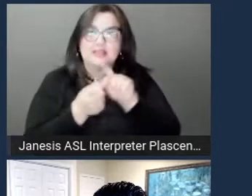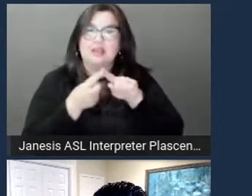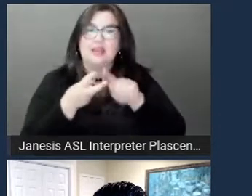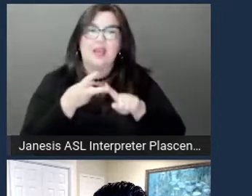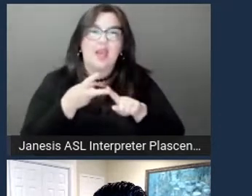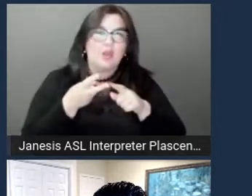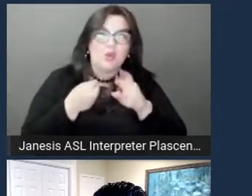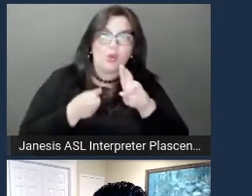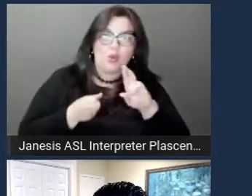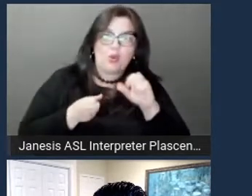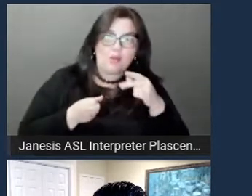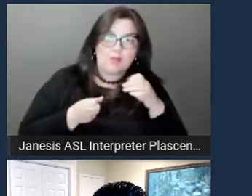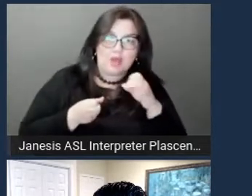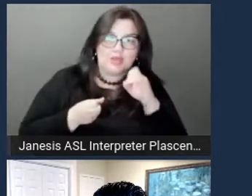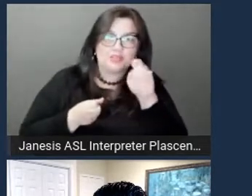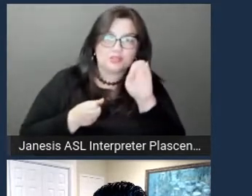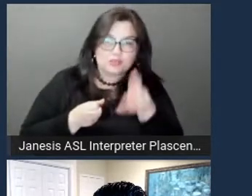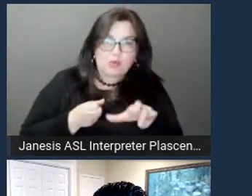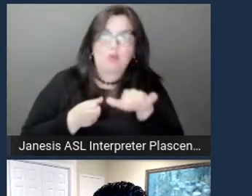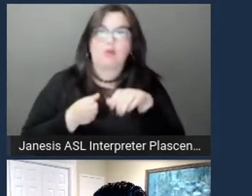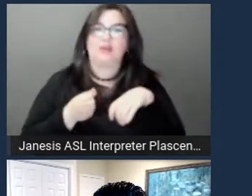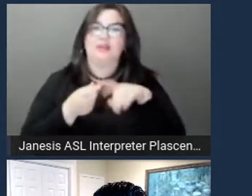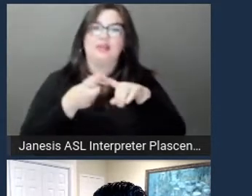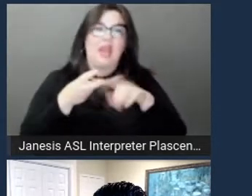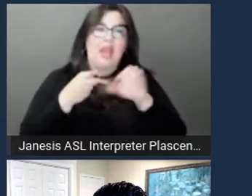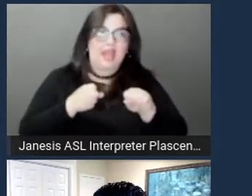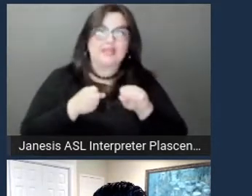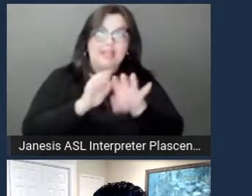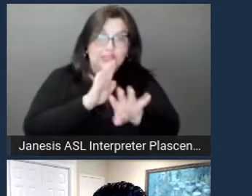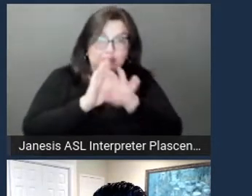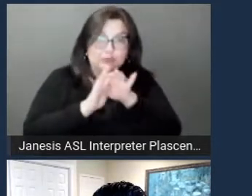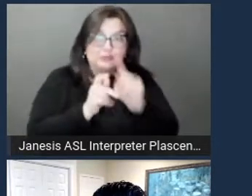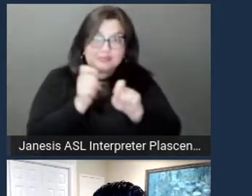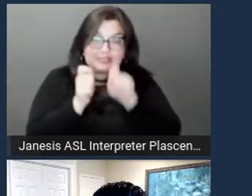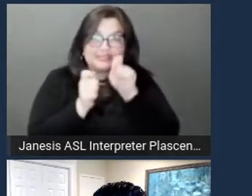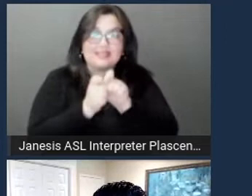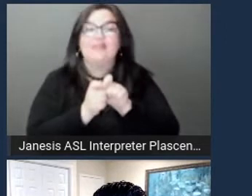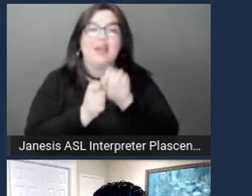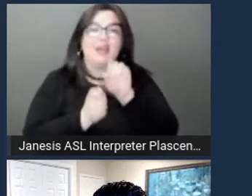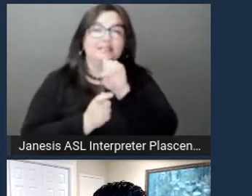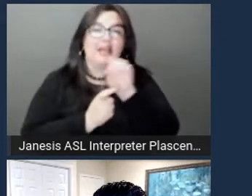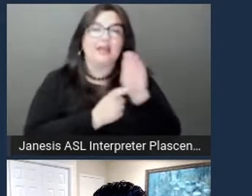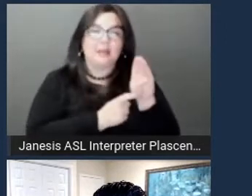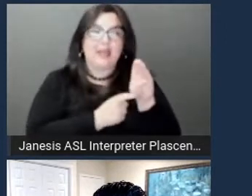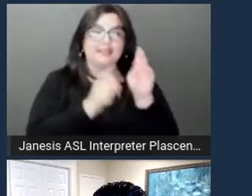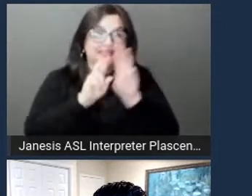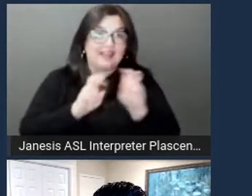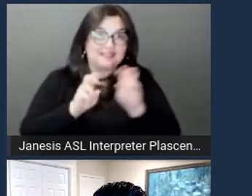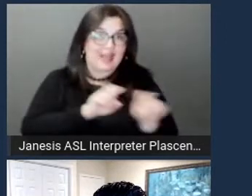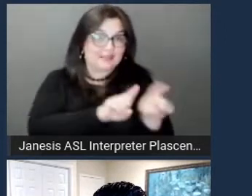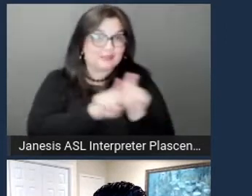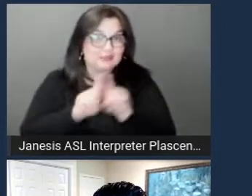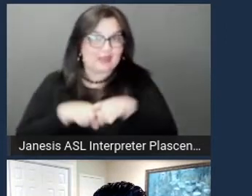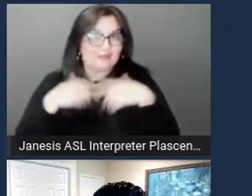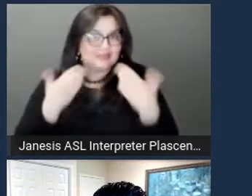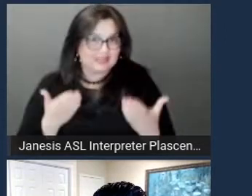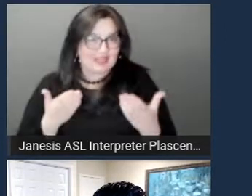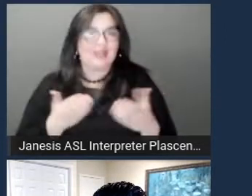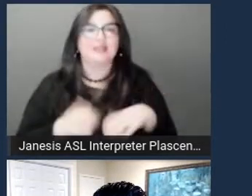I can choose to specify databases, for database analysis as well. So, once the data sources are configured